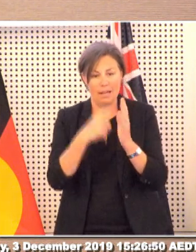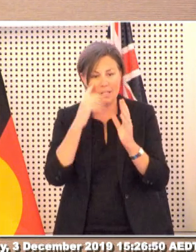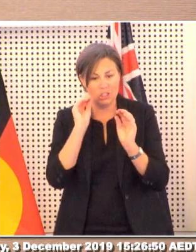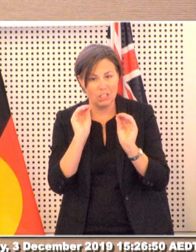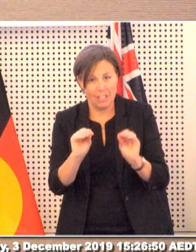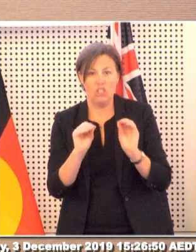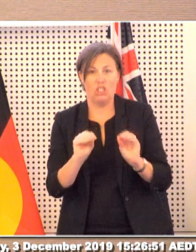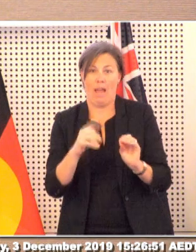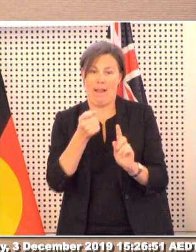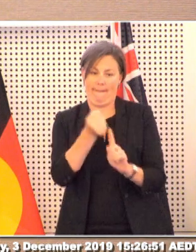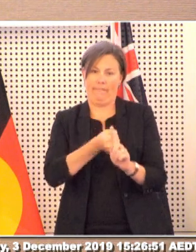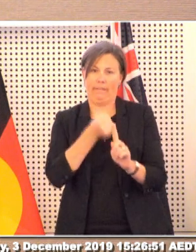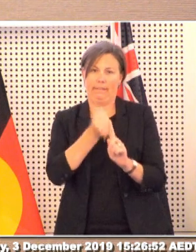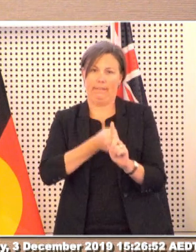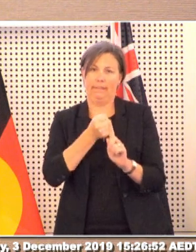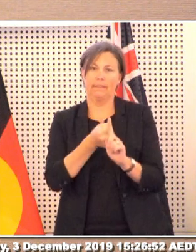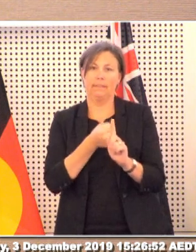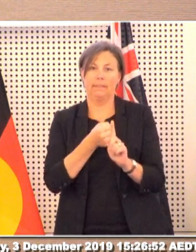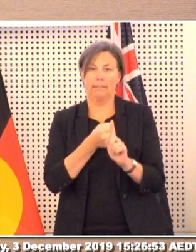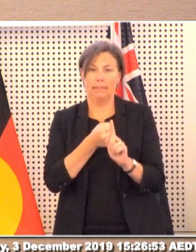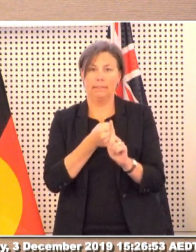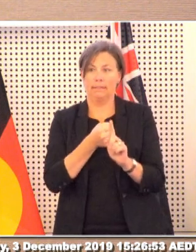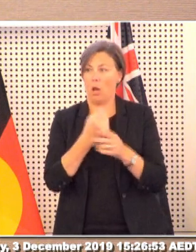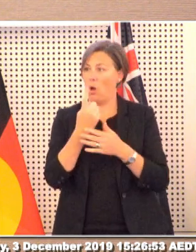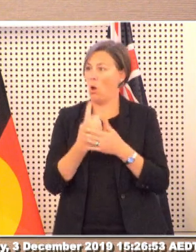building blocks to addressing that disempowerment.